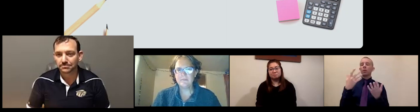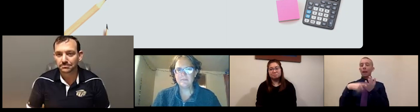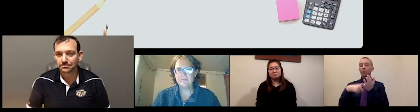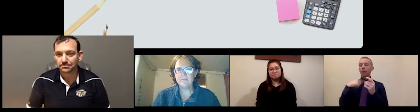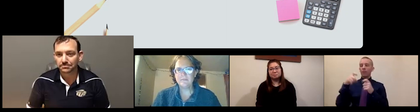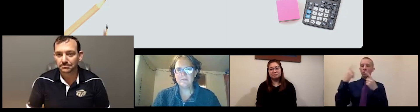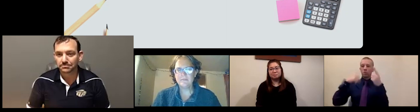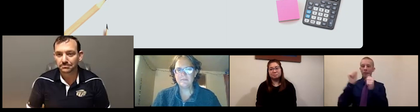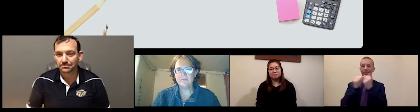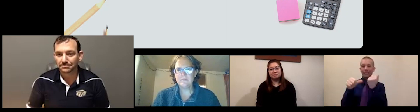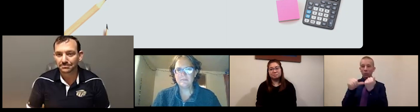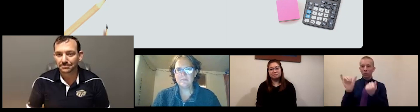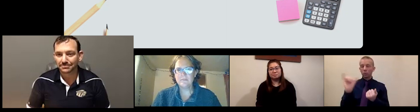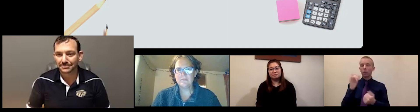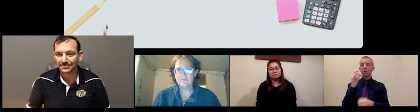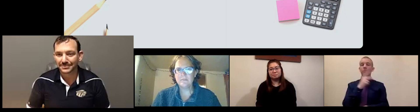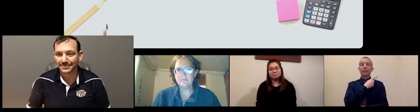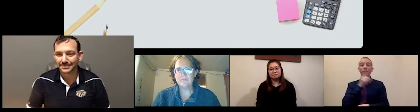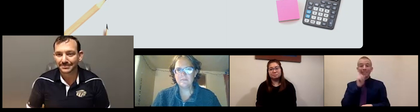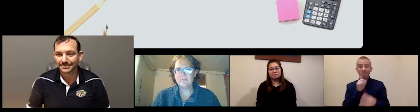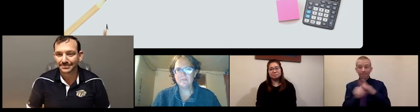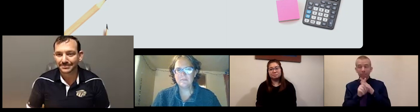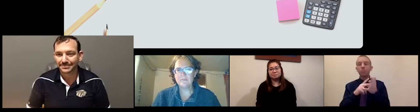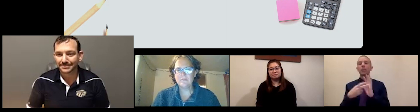Sometimes I have to work it out with dental assistants too. If a deaf patient shows up, that means I should have a